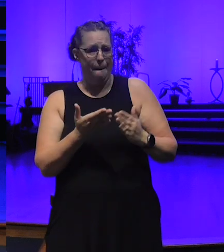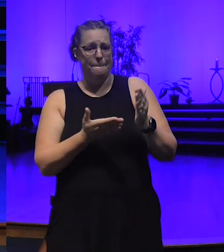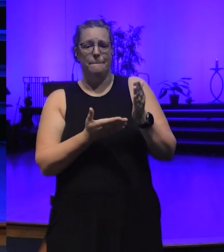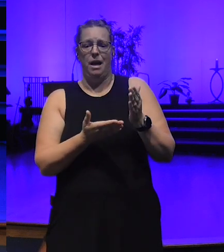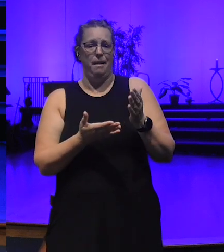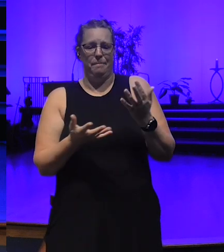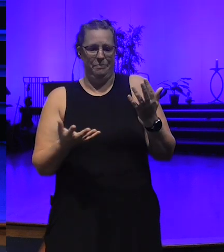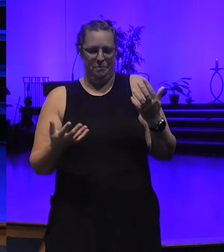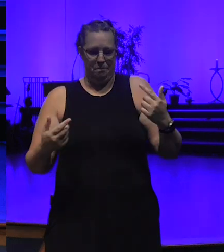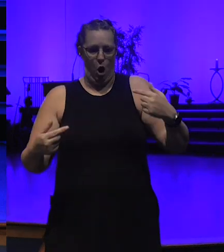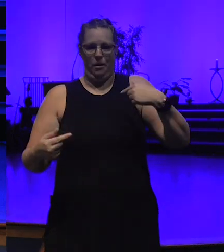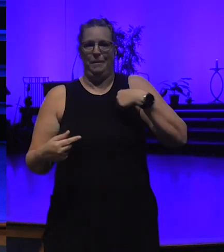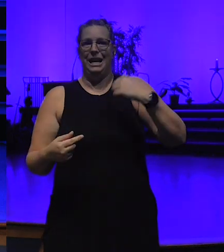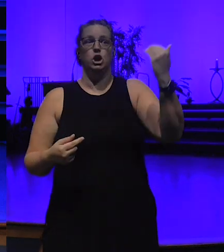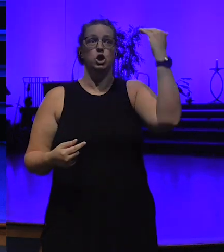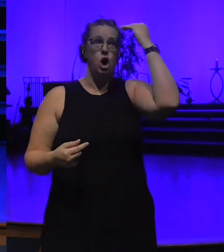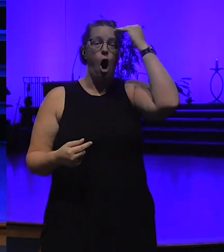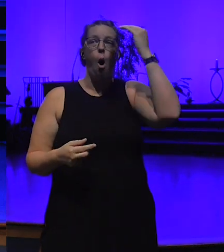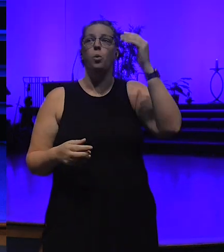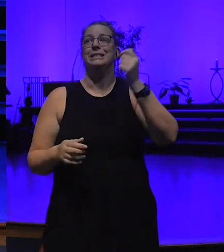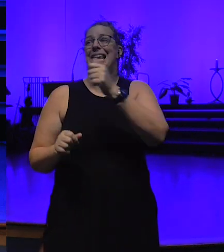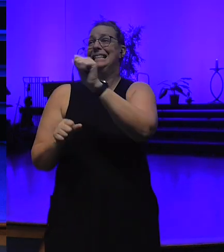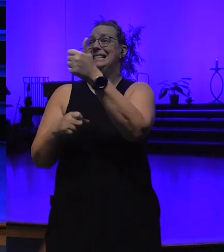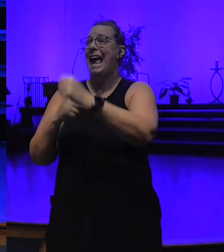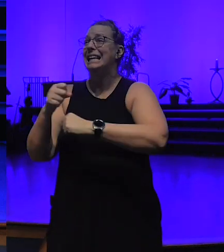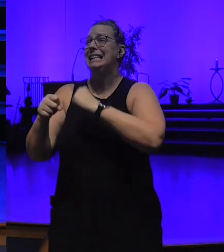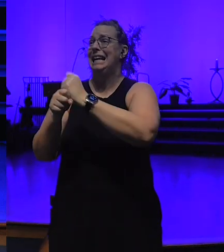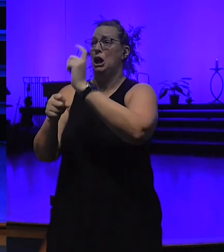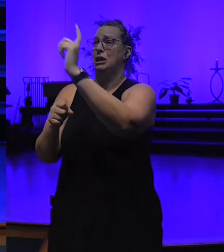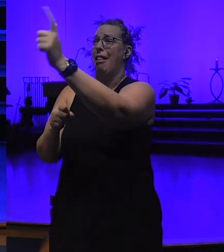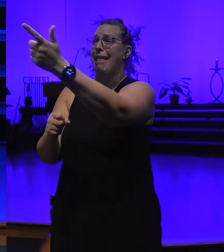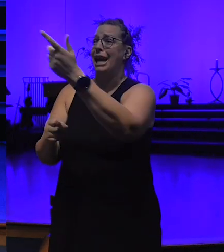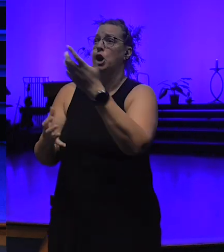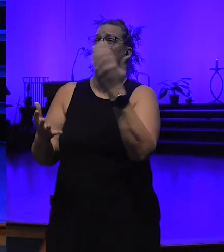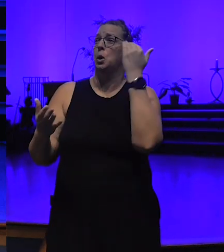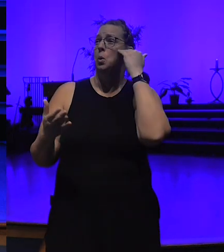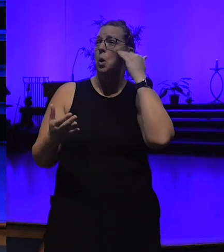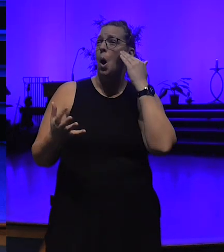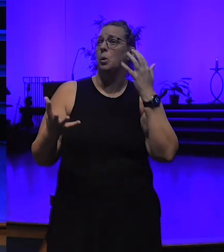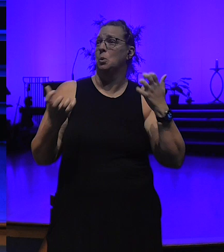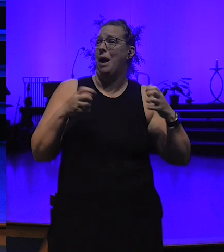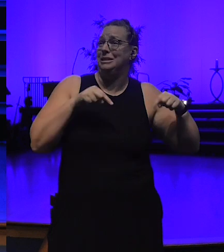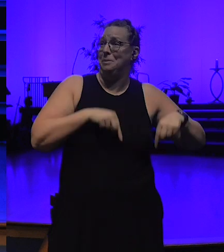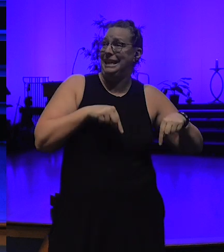gosh Josh in 10 years you'd give your left arm just to be right here for 10 minutes having this